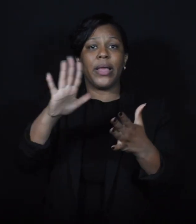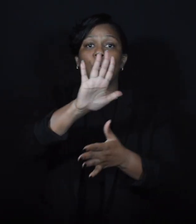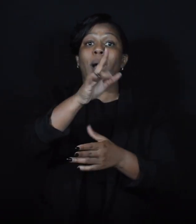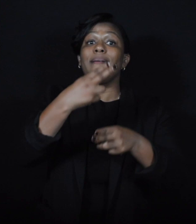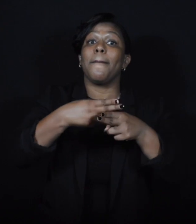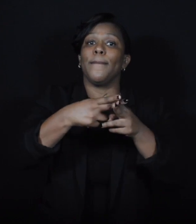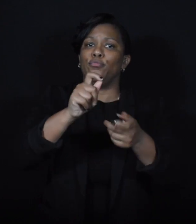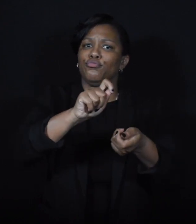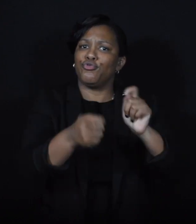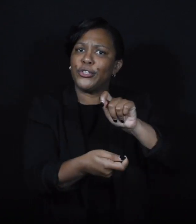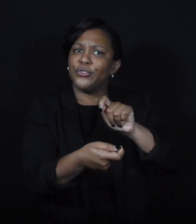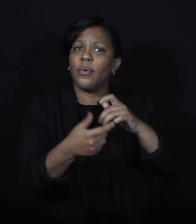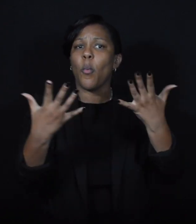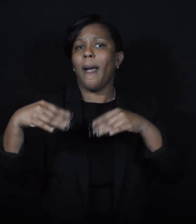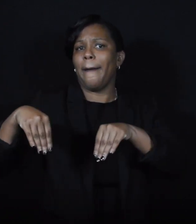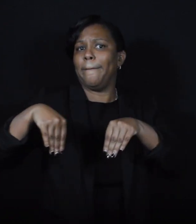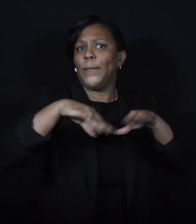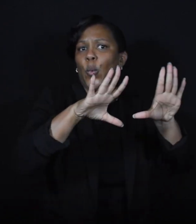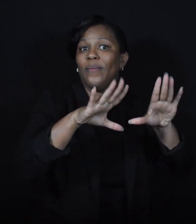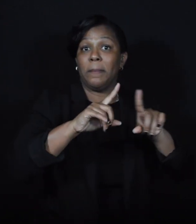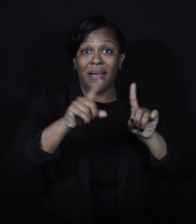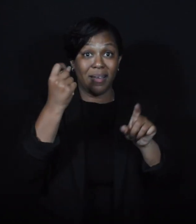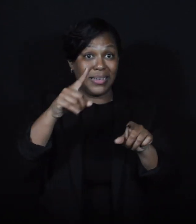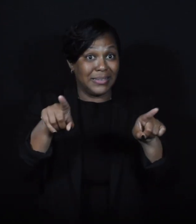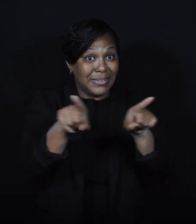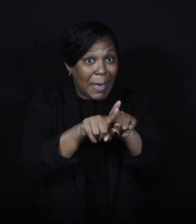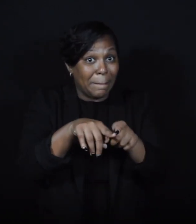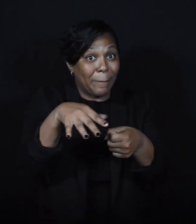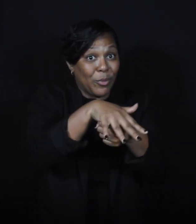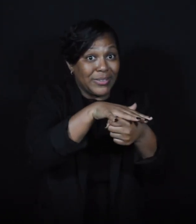or have moved within the same precinct,